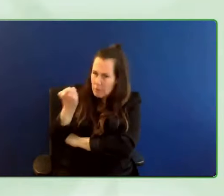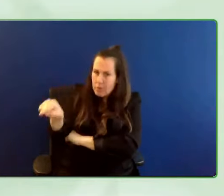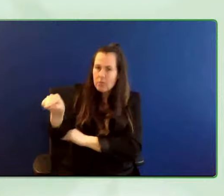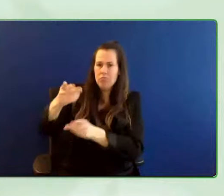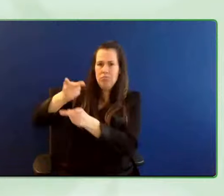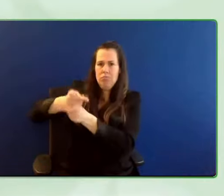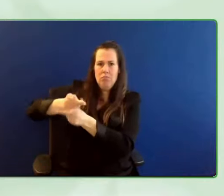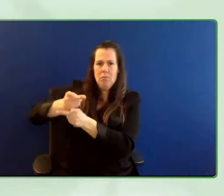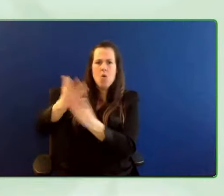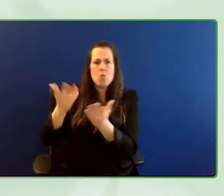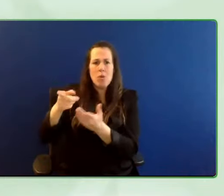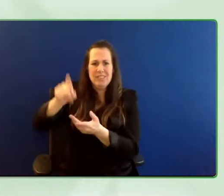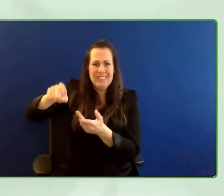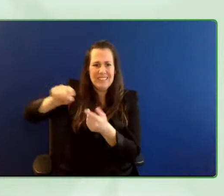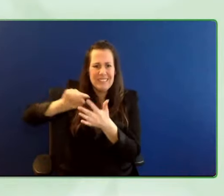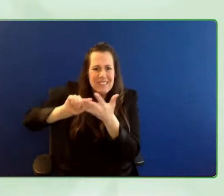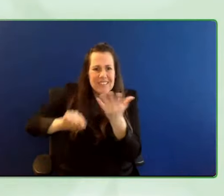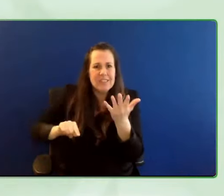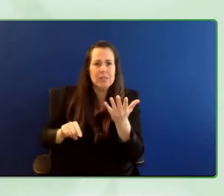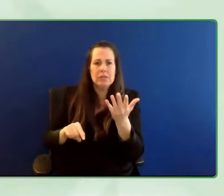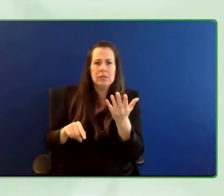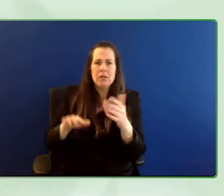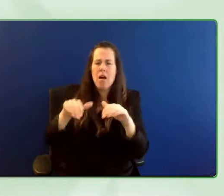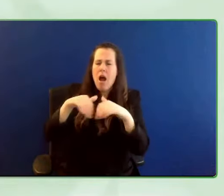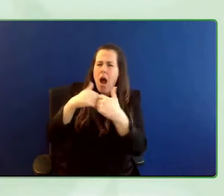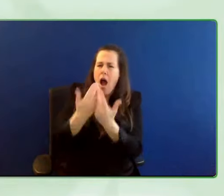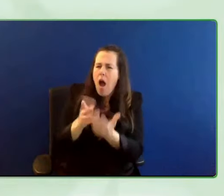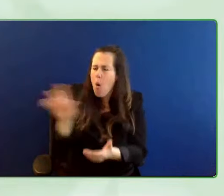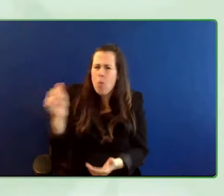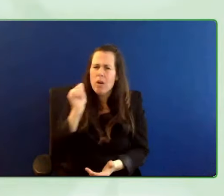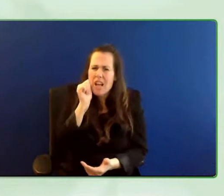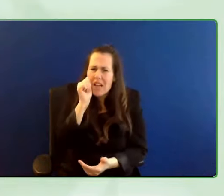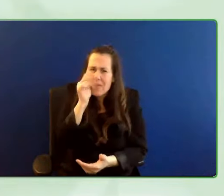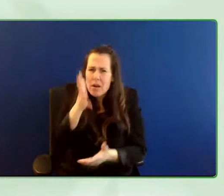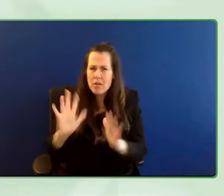that there has to be a seat at the table for caregivers and patients both.